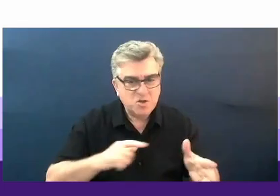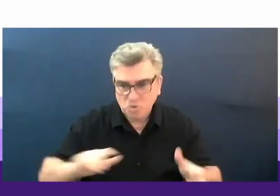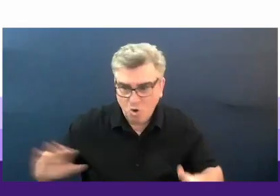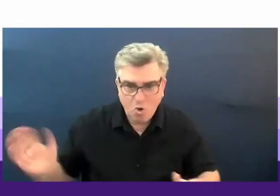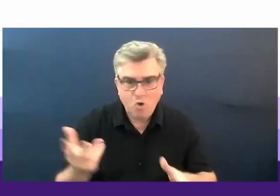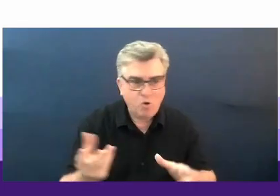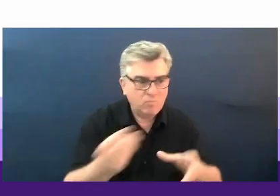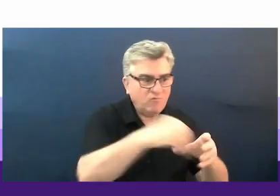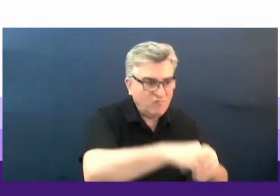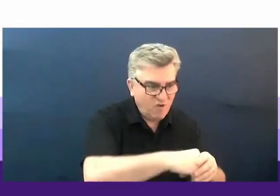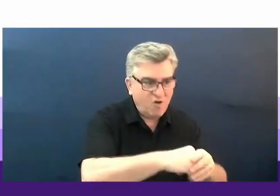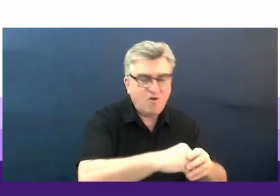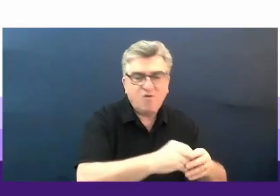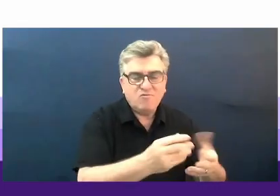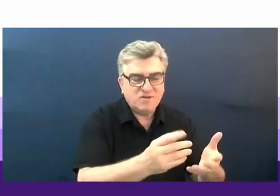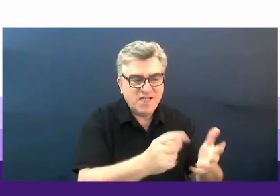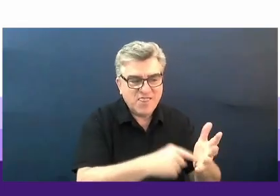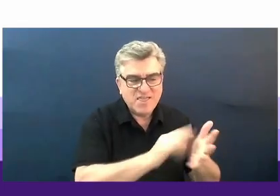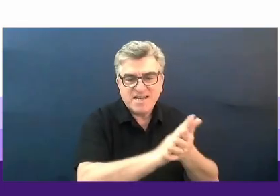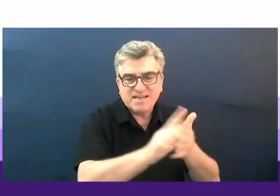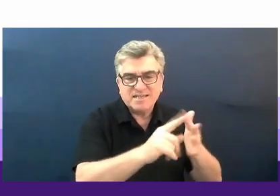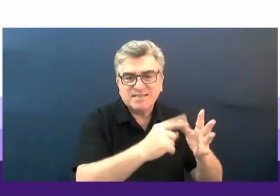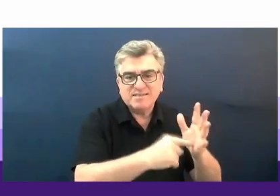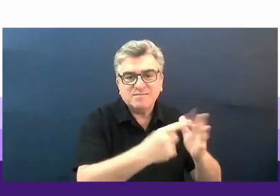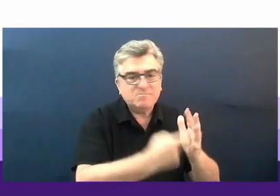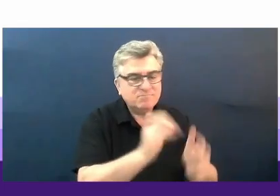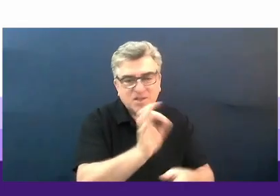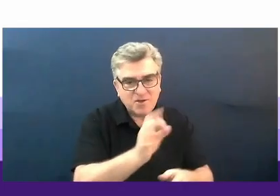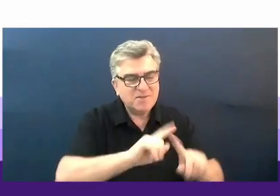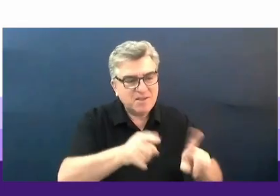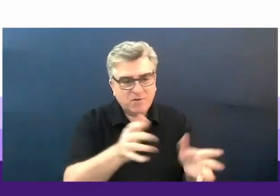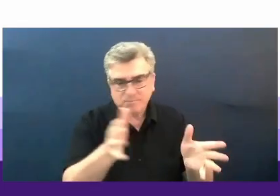There were many participants who had newly diagnosed health conditions and